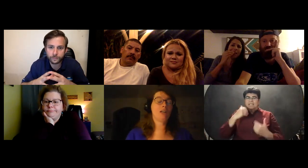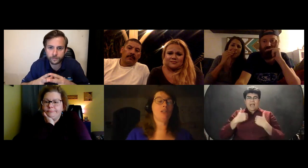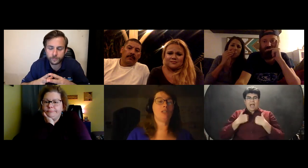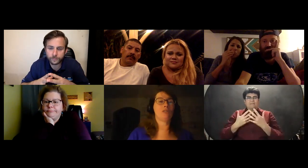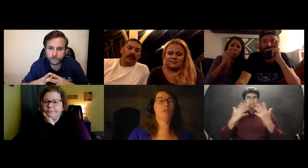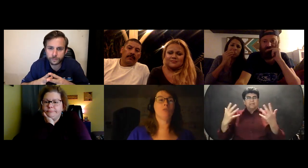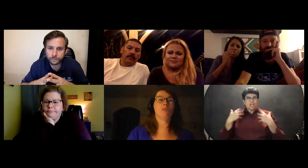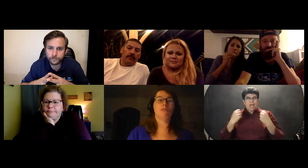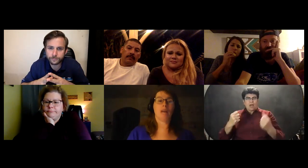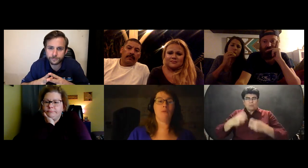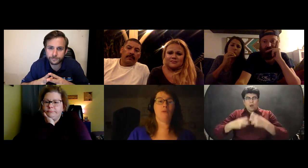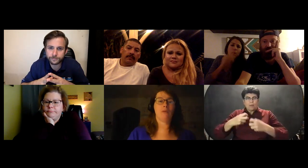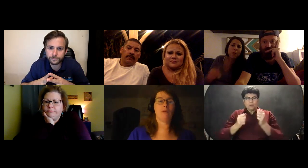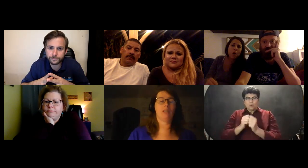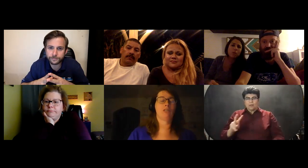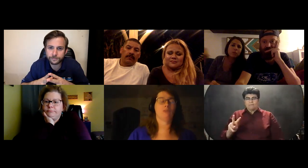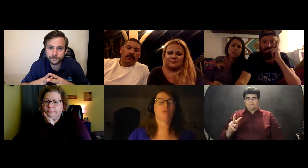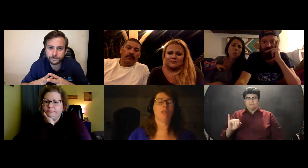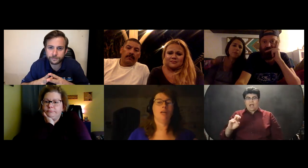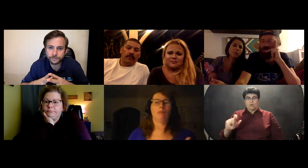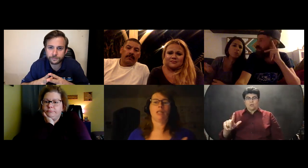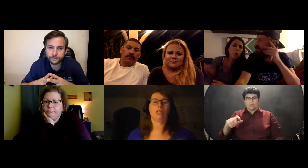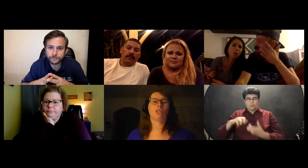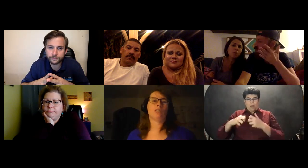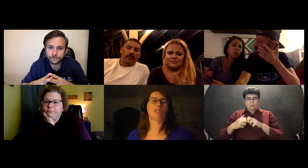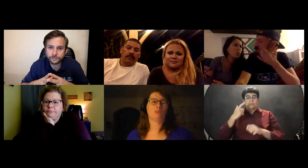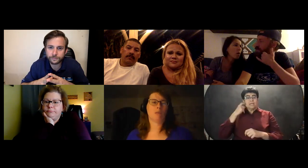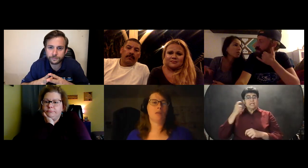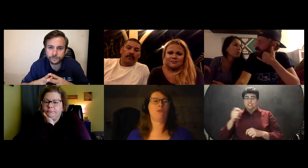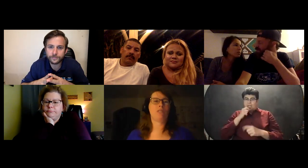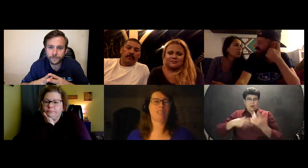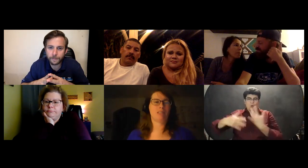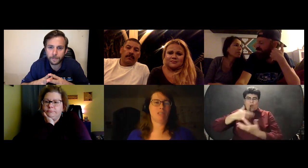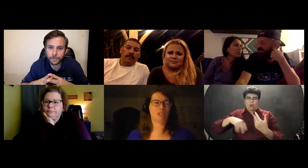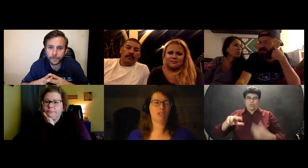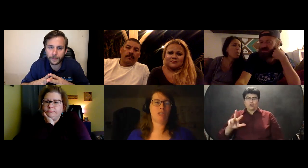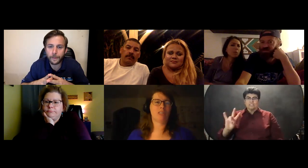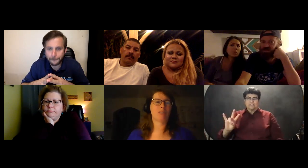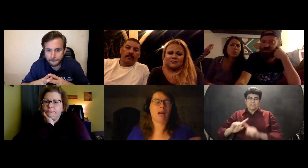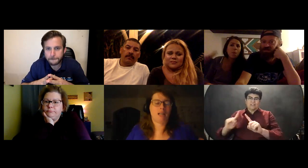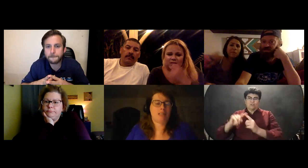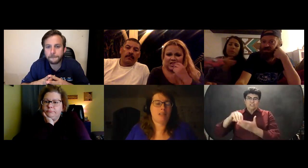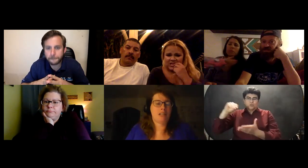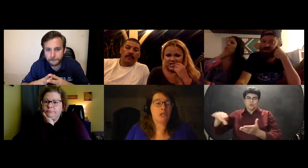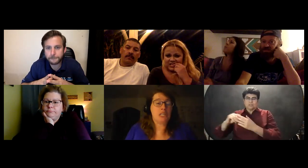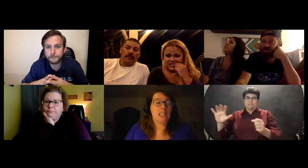issues with viral issues because she wasn't around 37